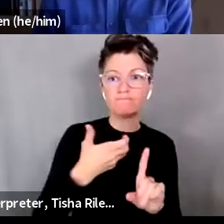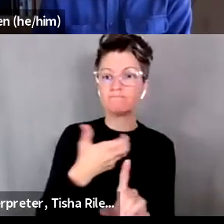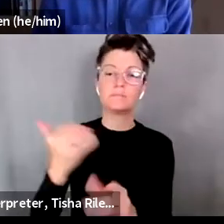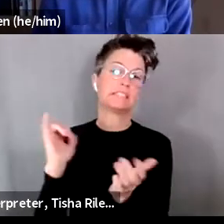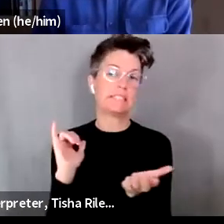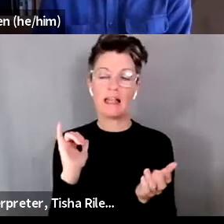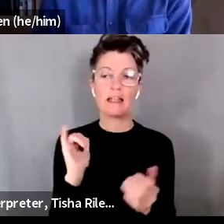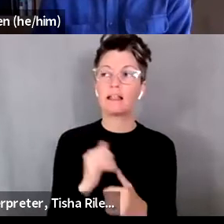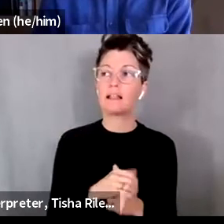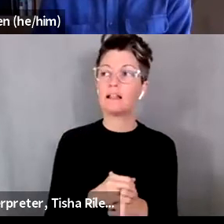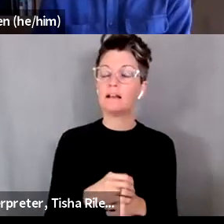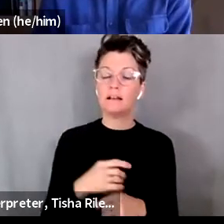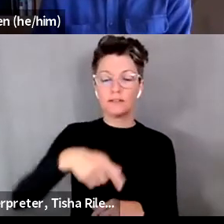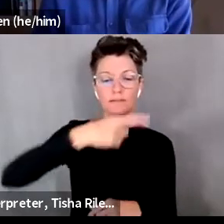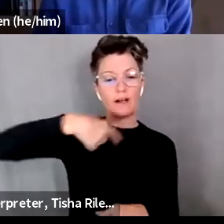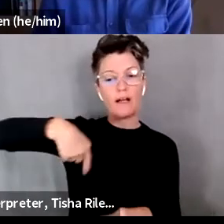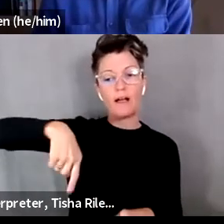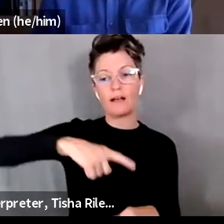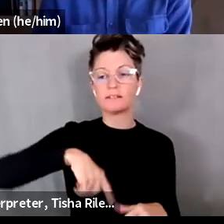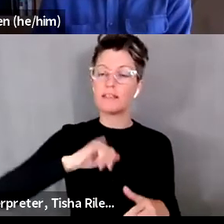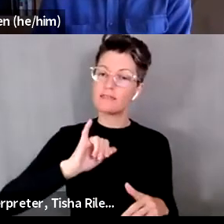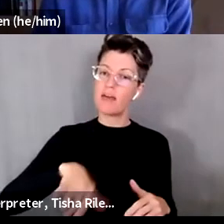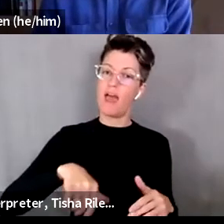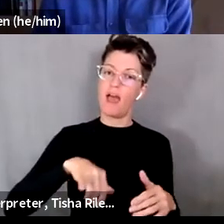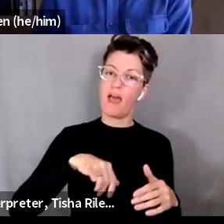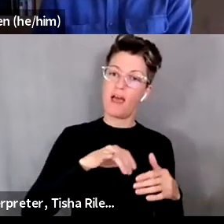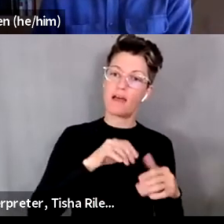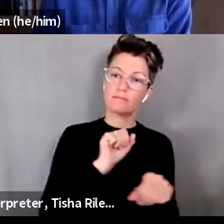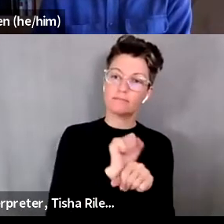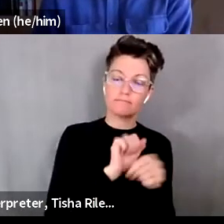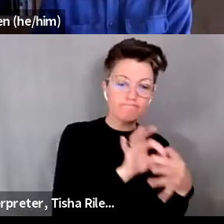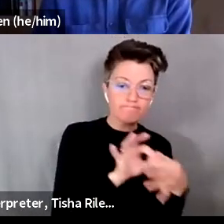was part of the story. You know, I'd wake up in the morning,